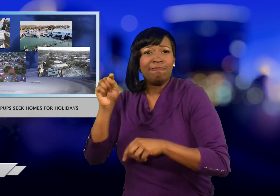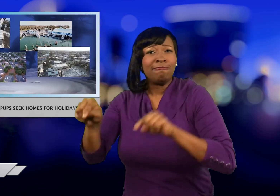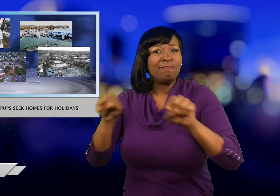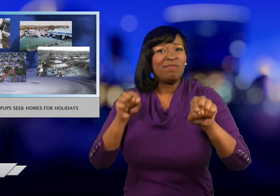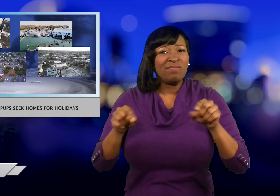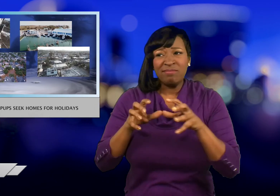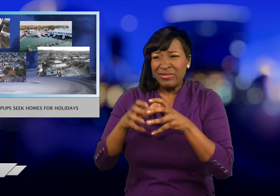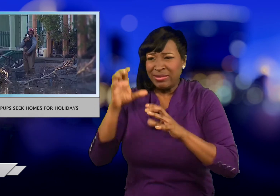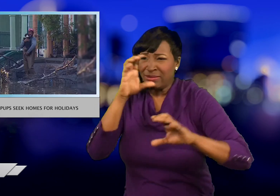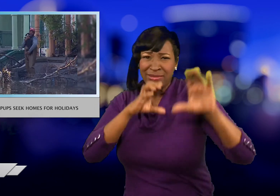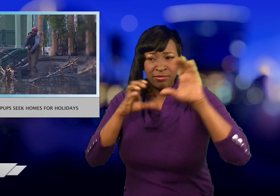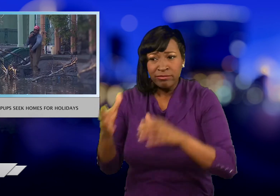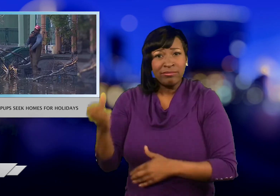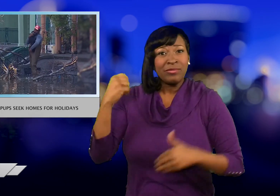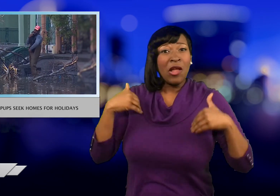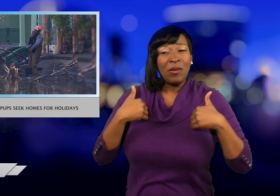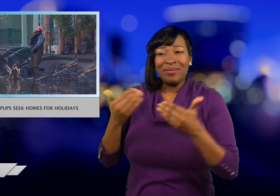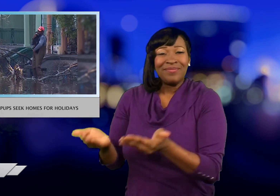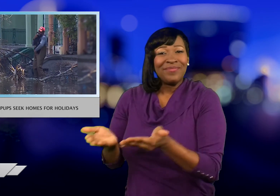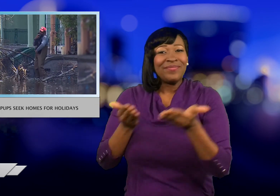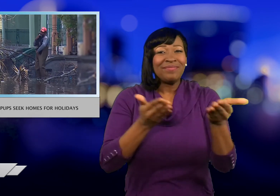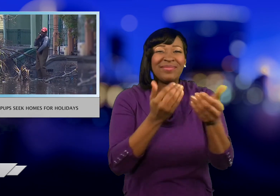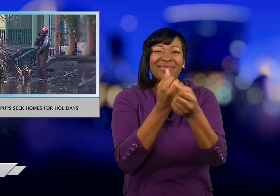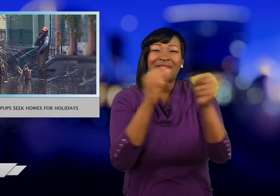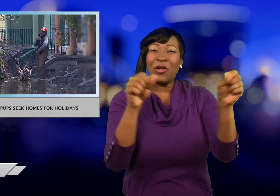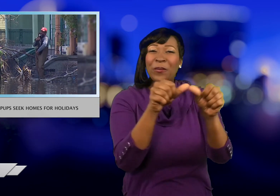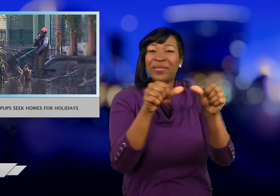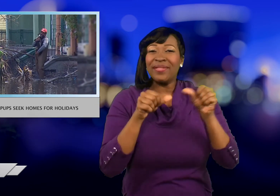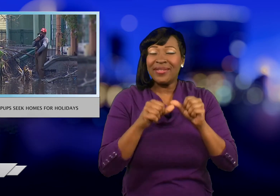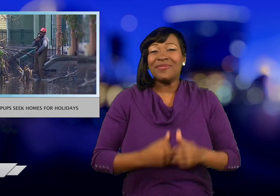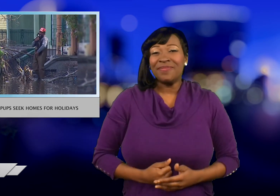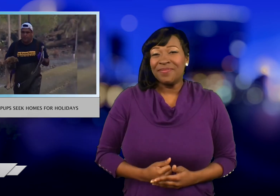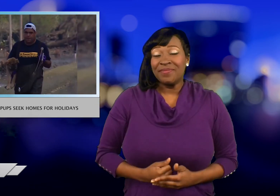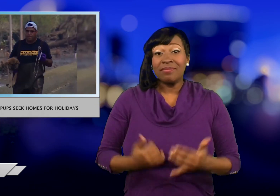to get animals to safer places.